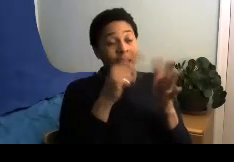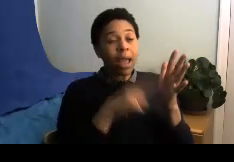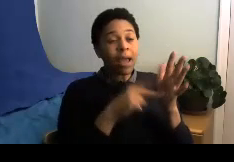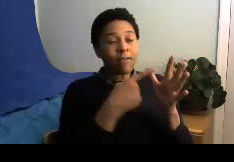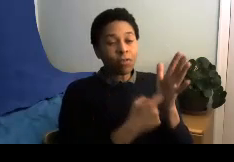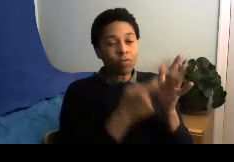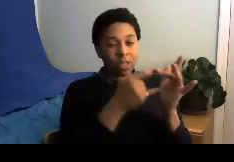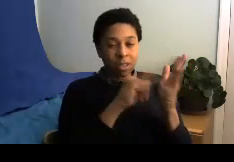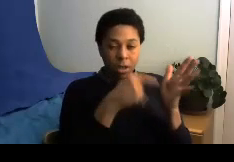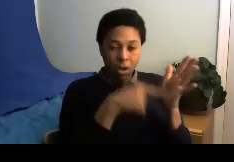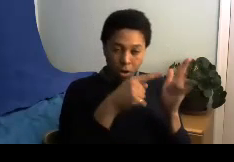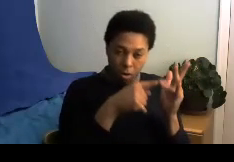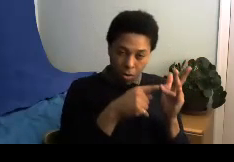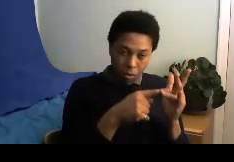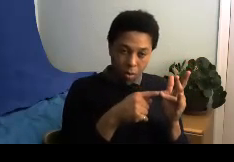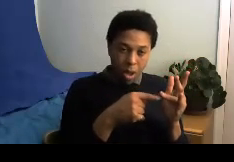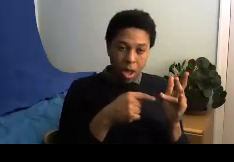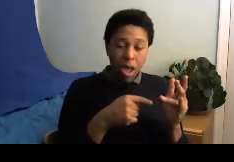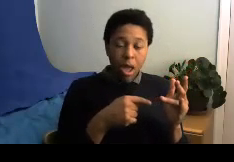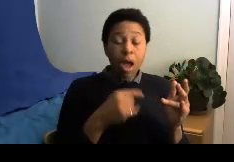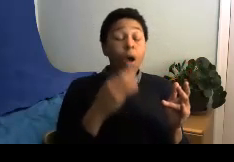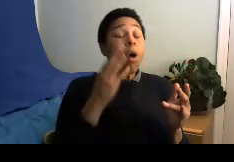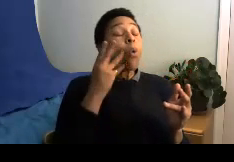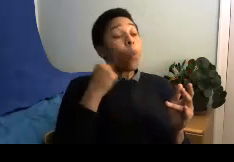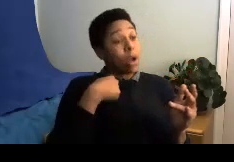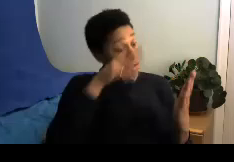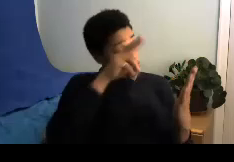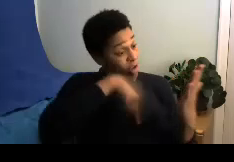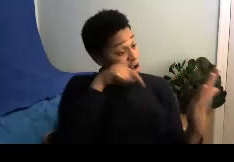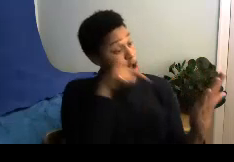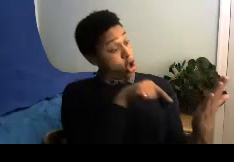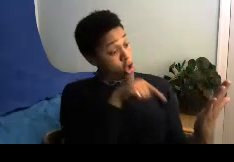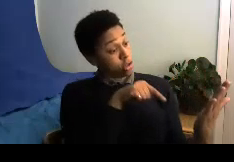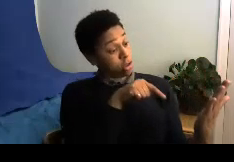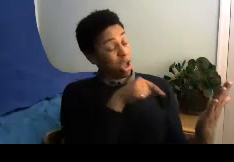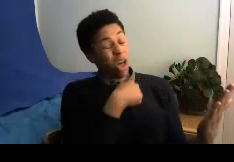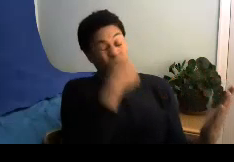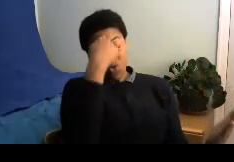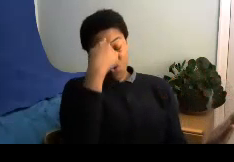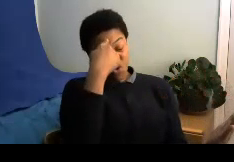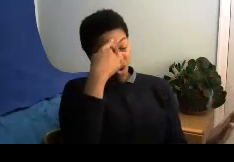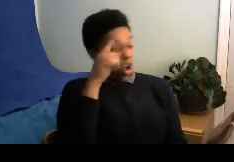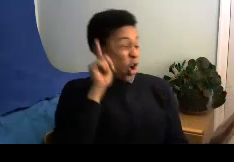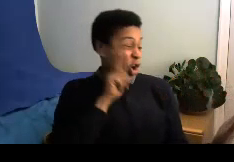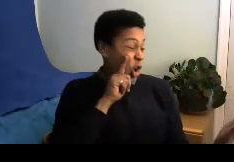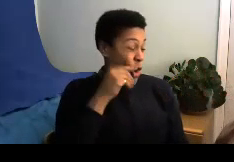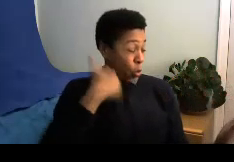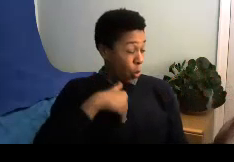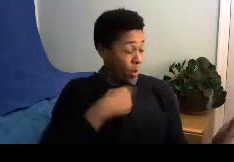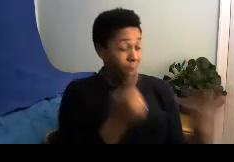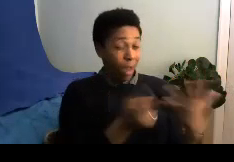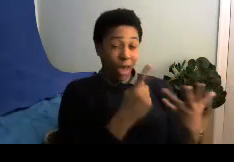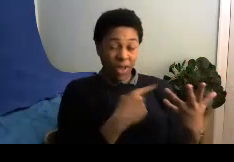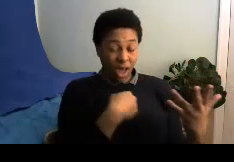like, I really wanted to tear my manuscripts up when I read that, like, I just thought, well, this is this is the way forward. So